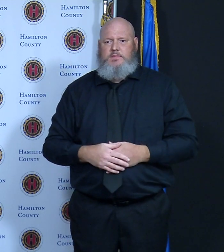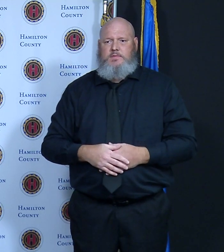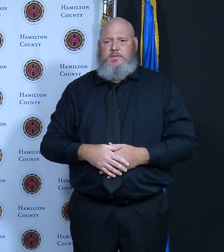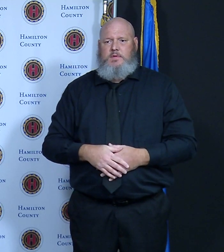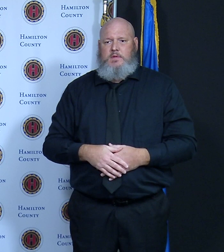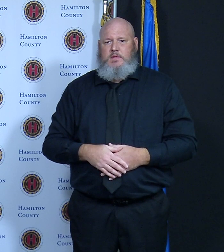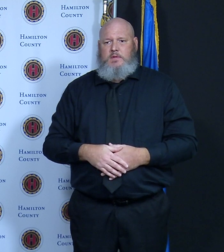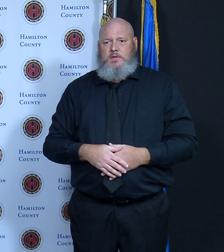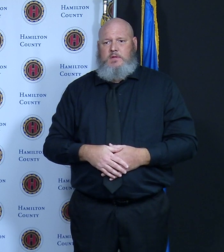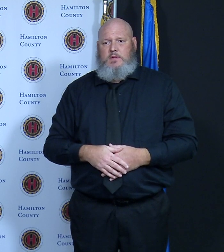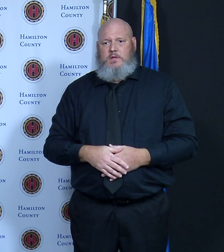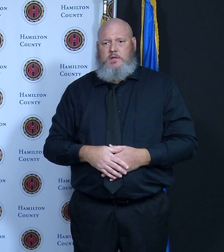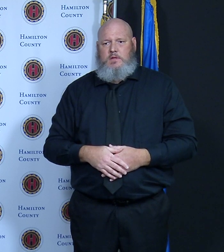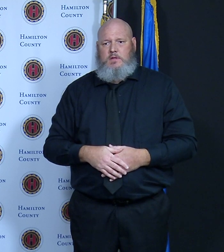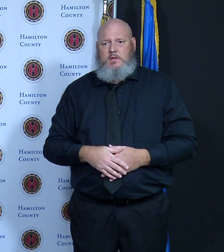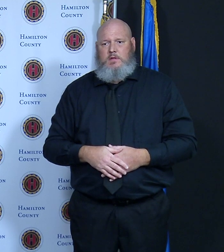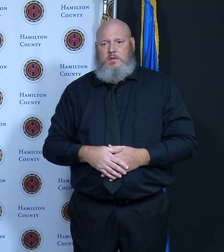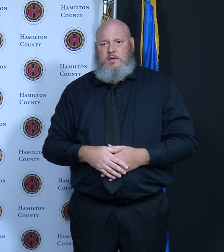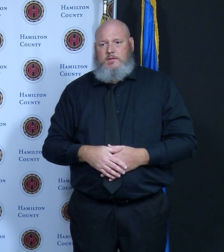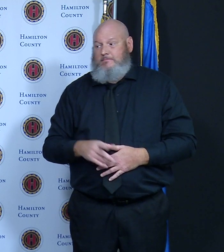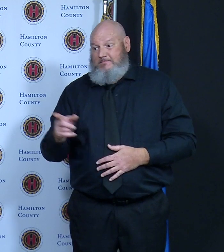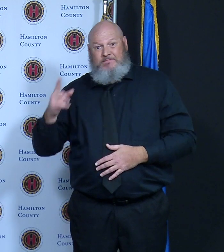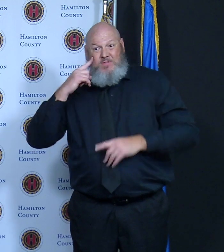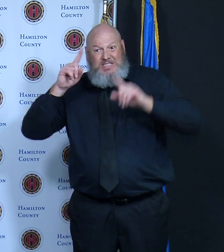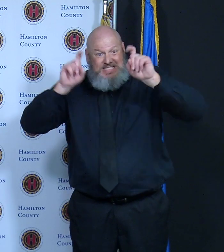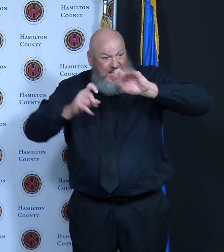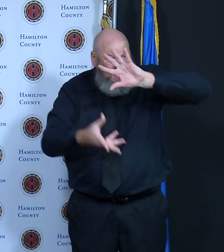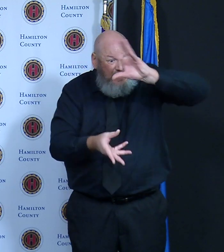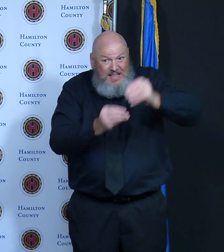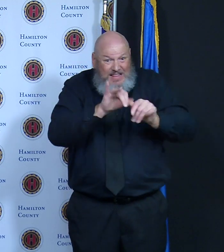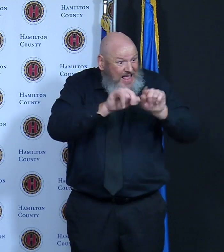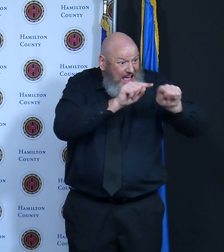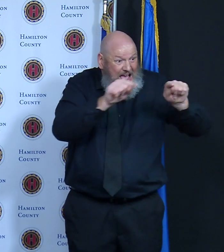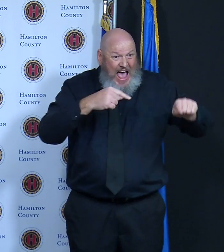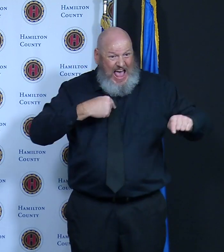I'm not you know not everyone's being tested not everyone should be tested and